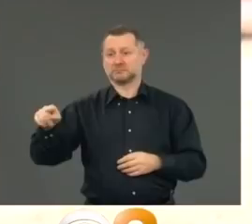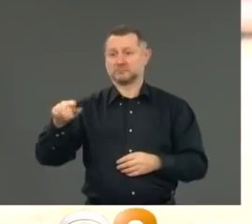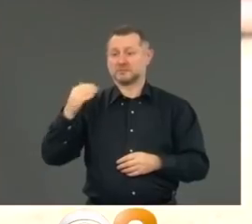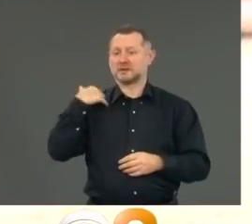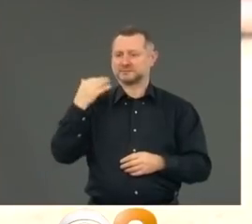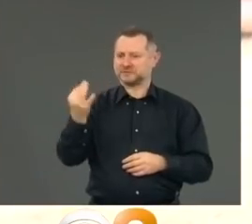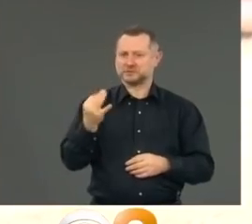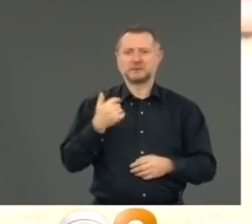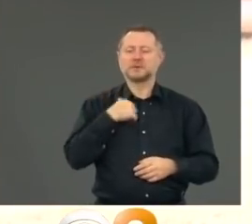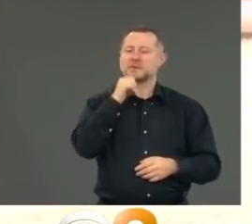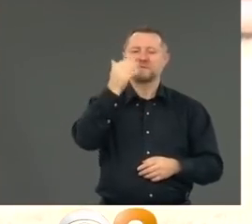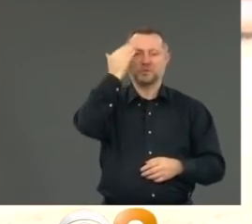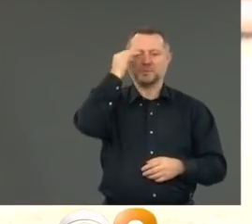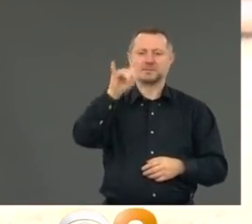FRIDAY NIGHT. ANY THOUGHTS?